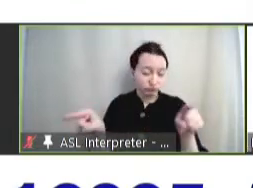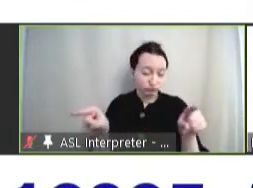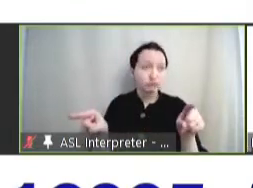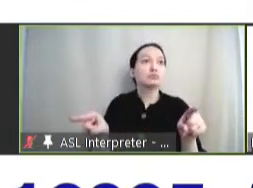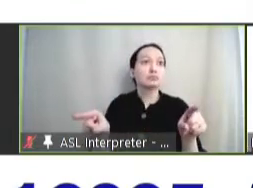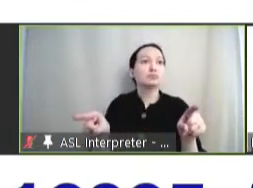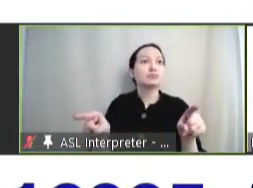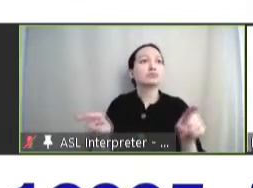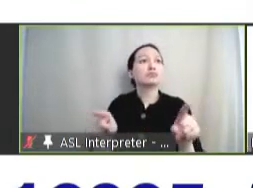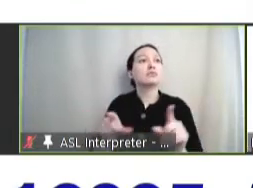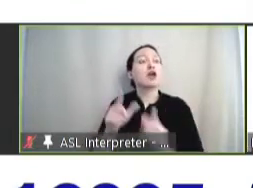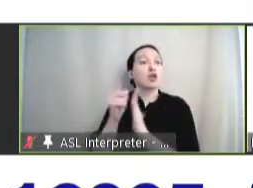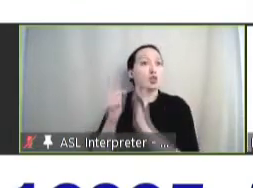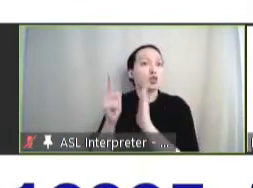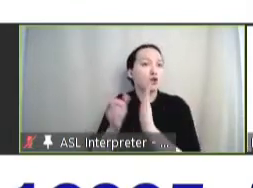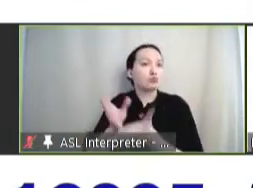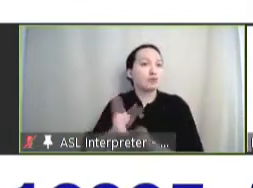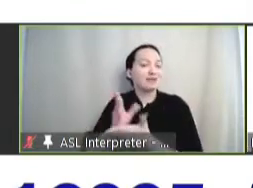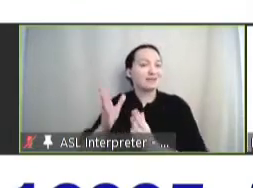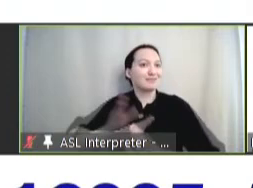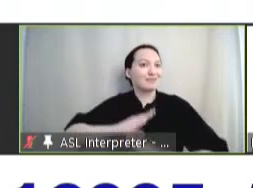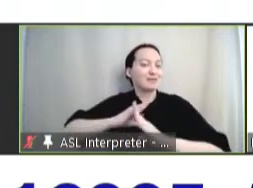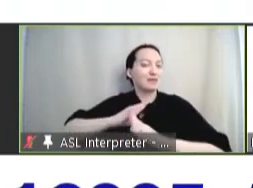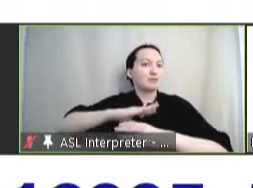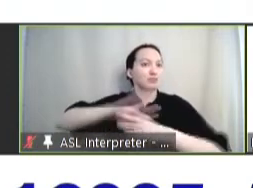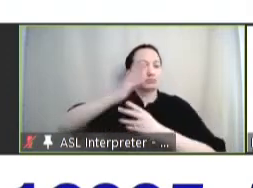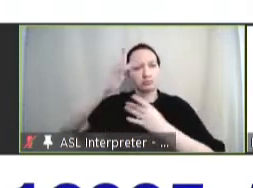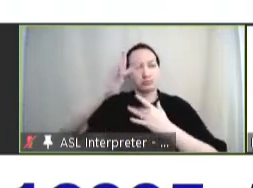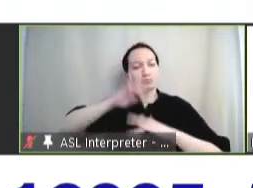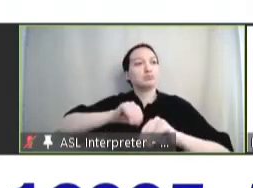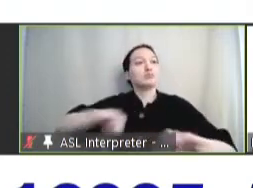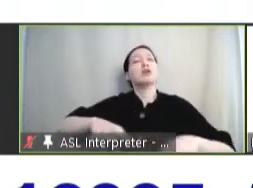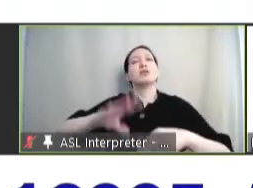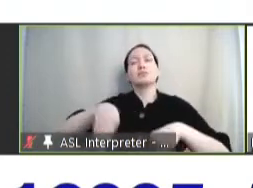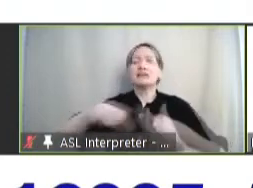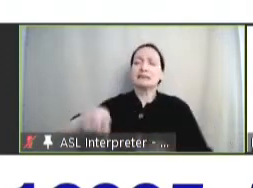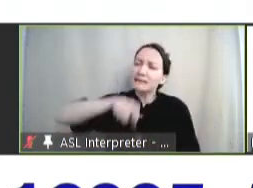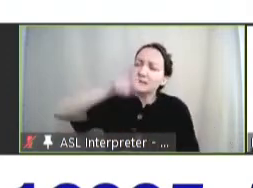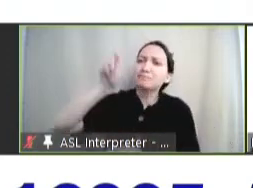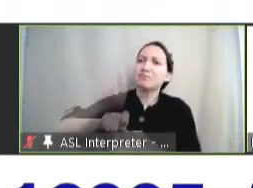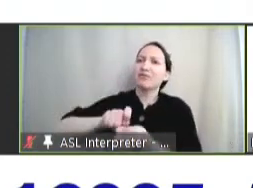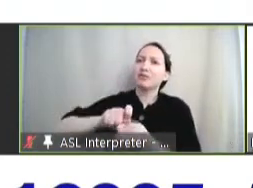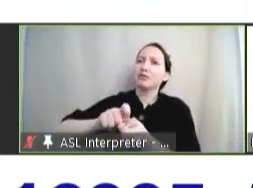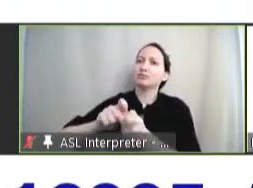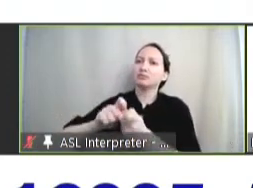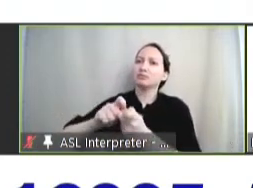rights law protections for the pandemic, and it provides us a specific mandate for us to ensure